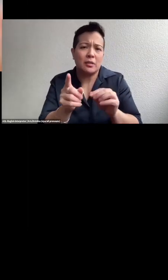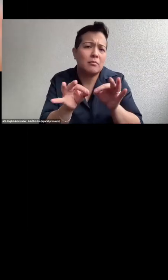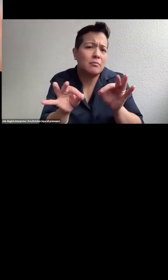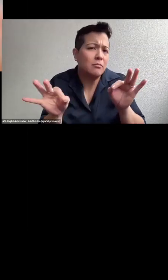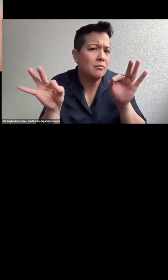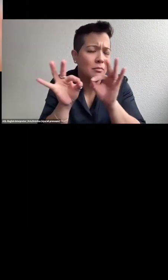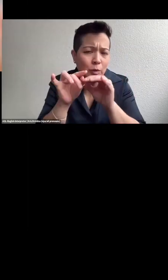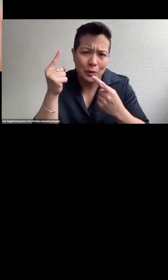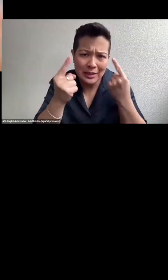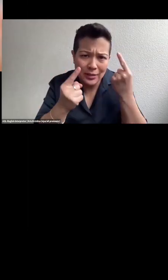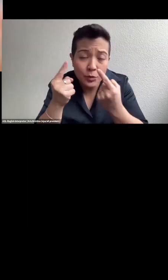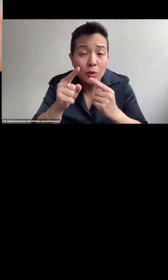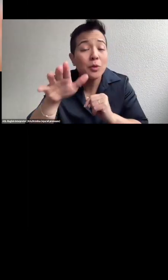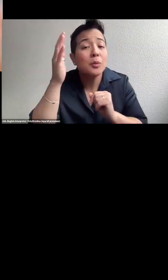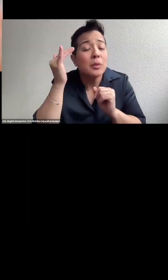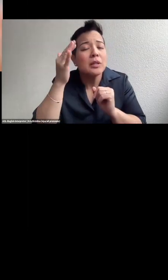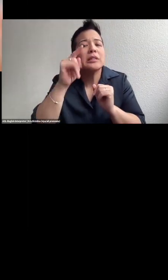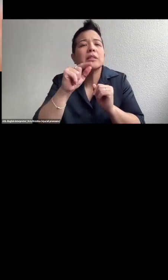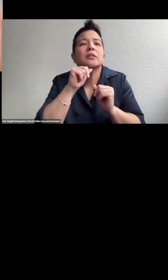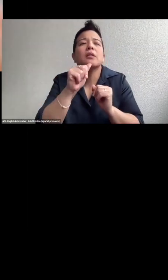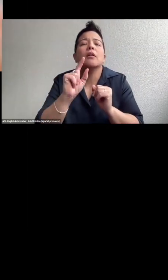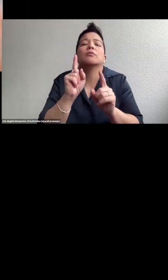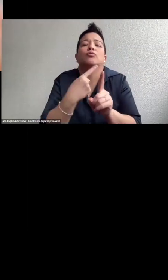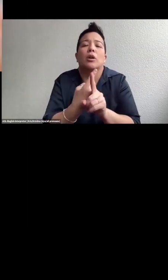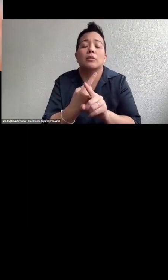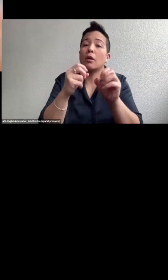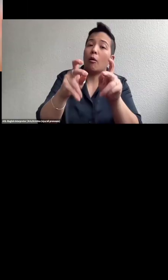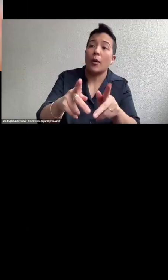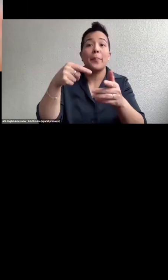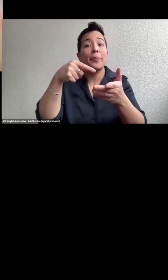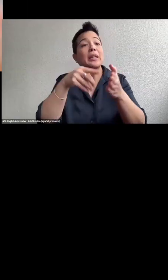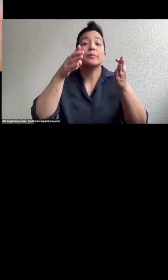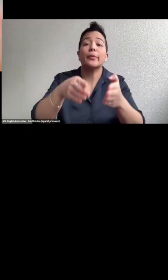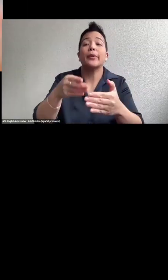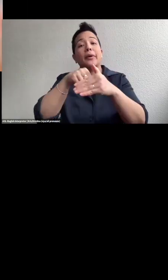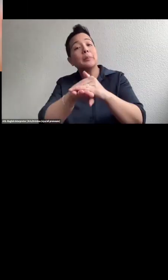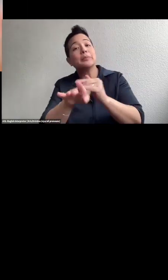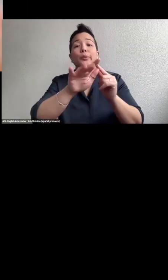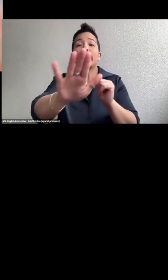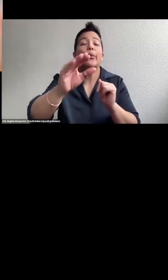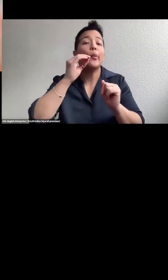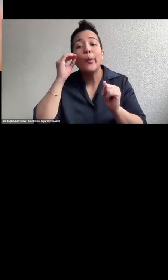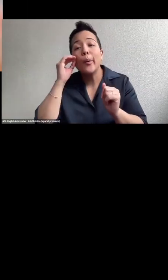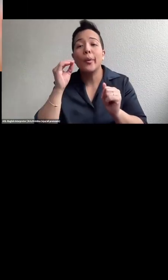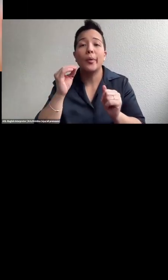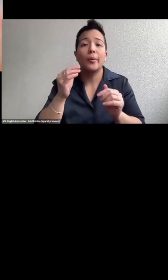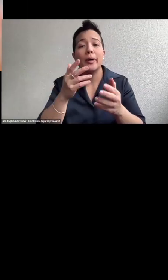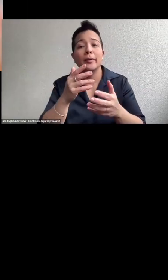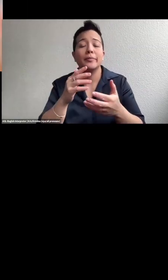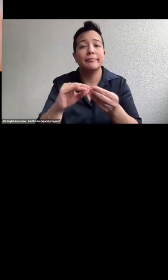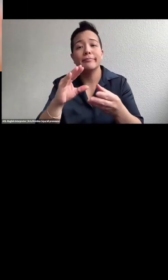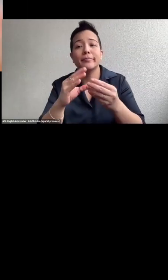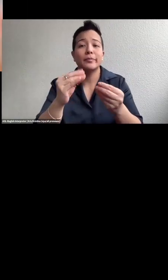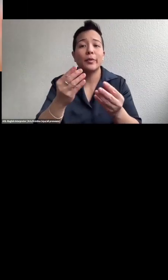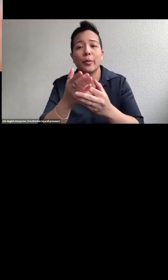consider, because it's not just okay this person comes into your home, you go through this, and then boom you